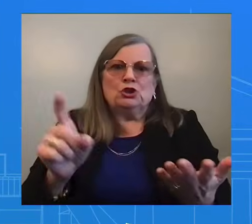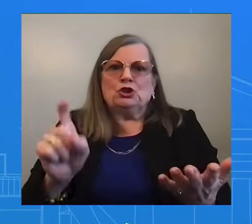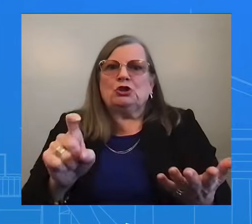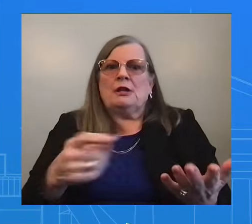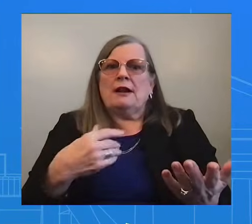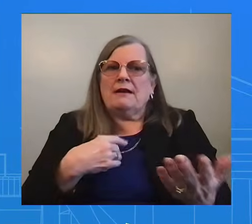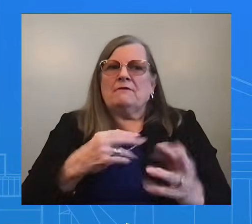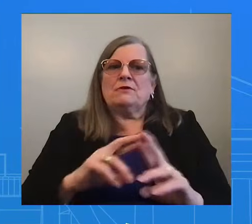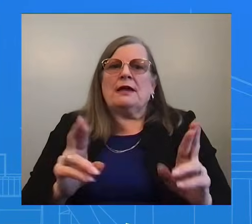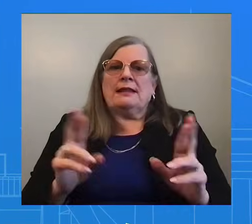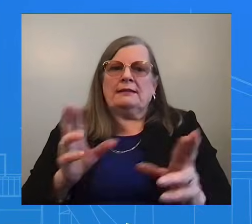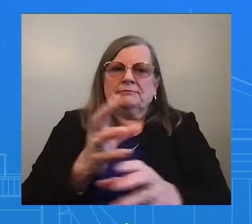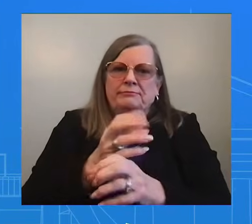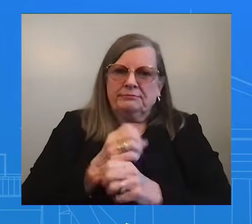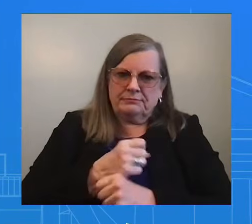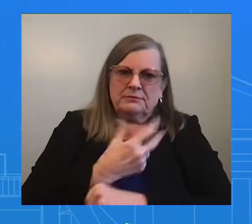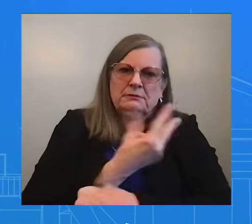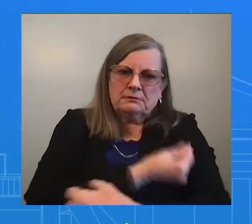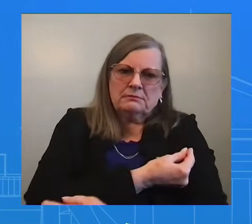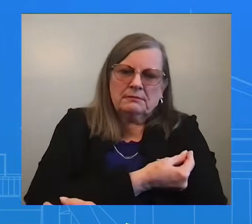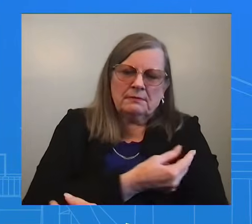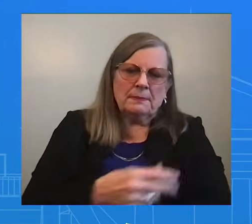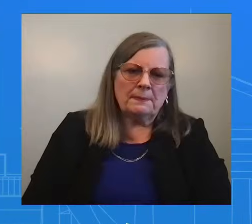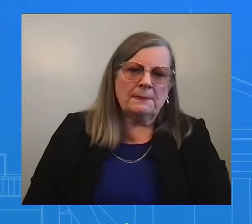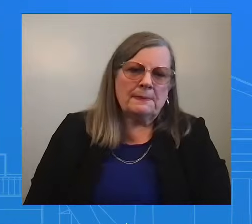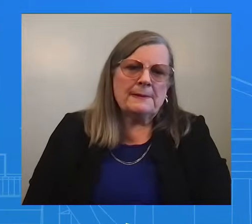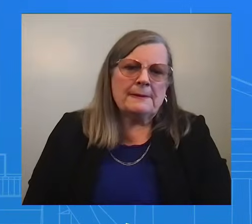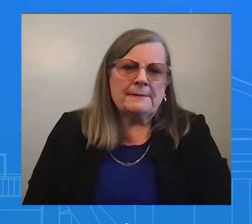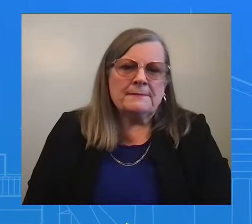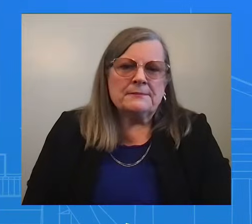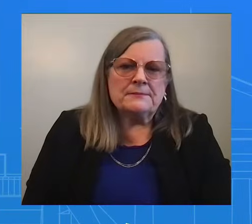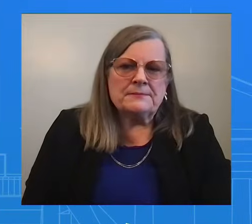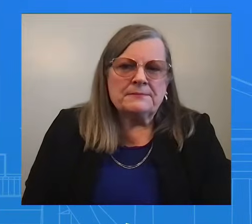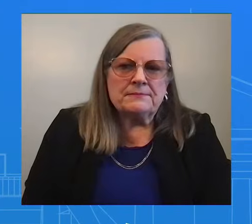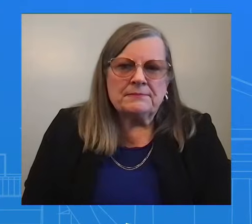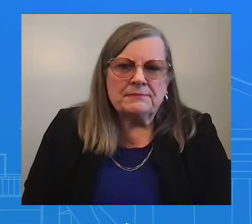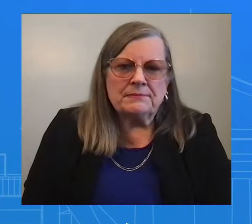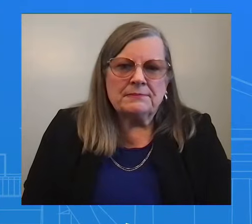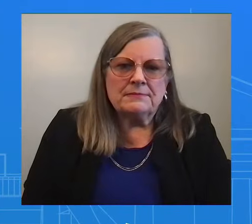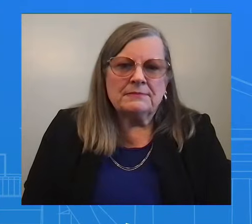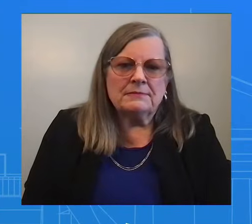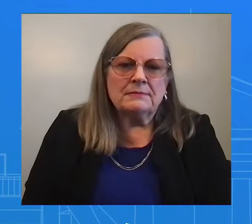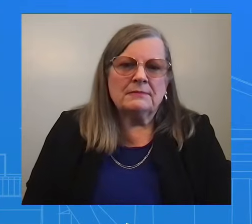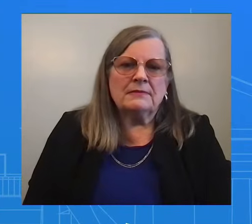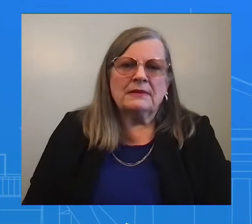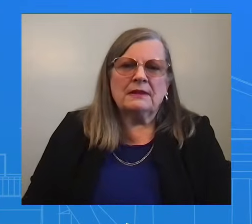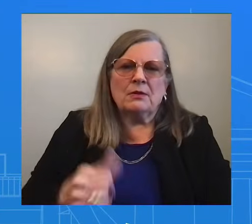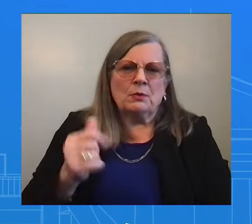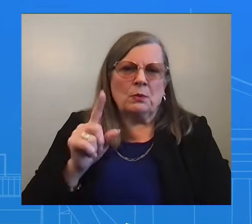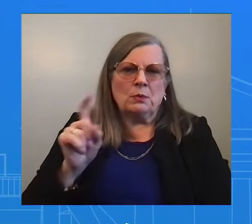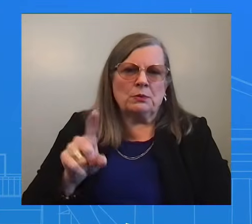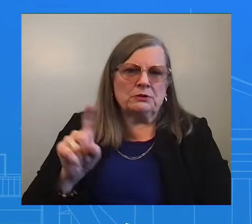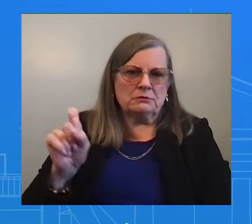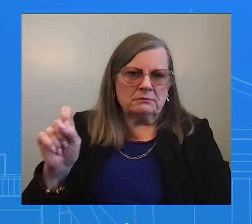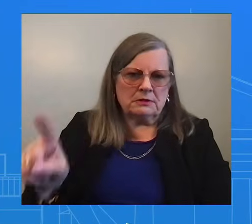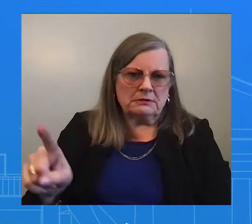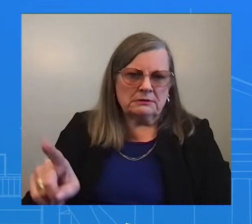Go ahead, Josh. The Press: Karine, the -- the Journal reported today that the U.S. is considering raising tariffs on Chinese electric vehicles,